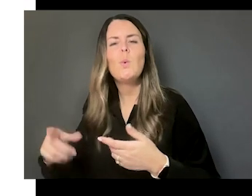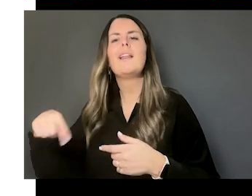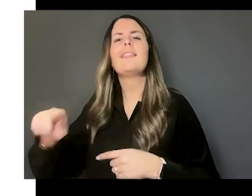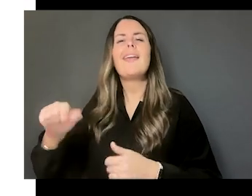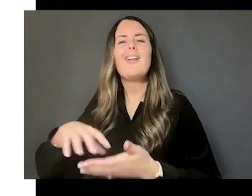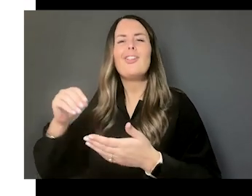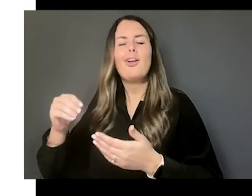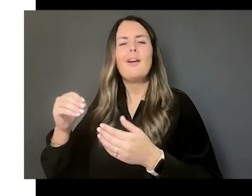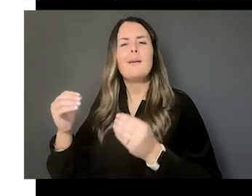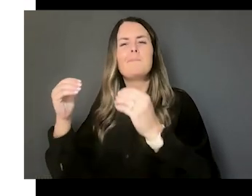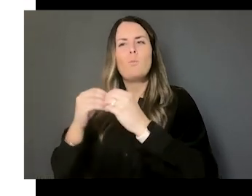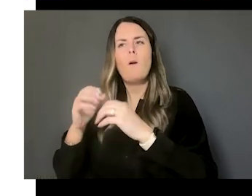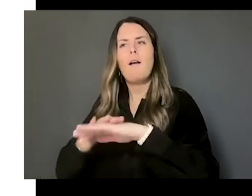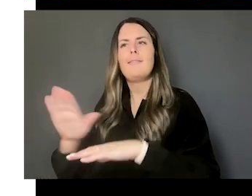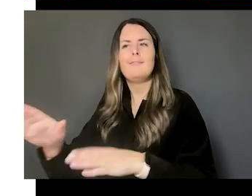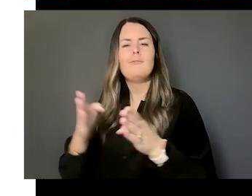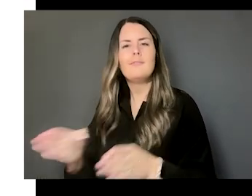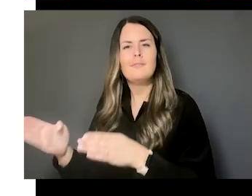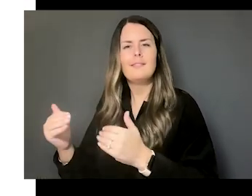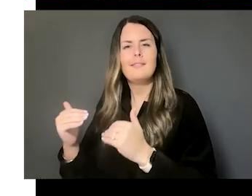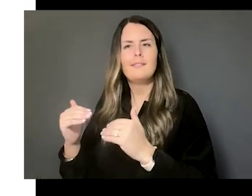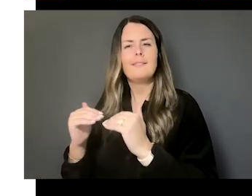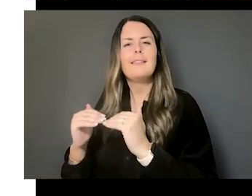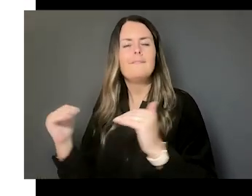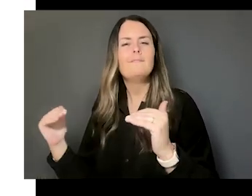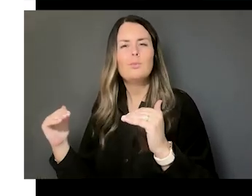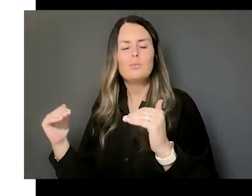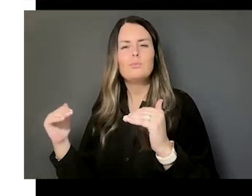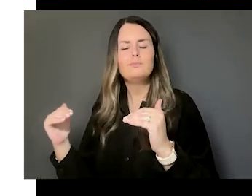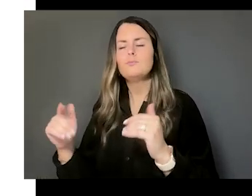So it really, is a vision that is student focused,